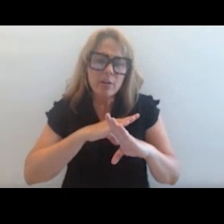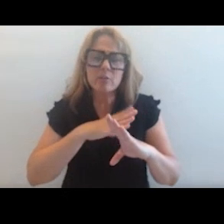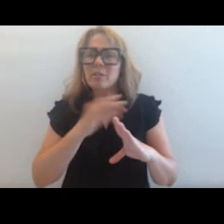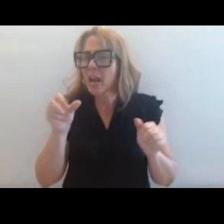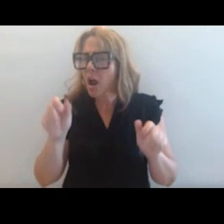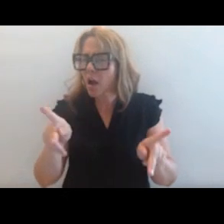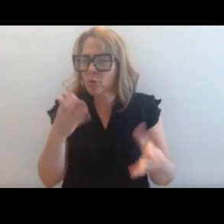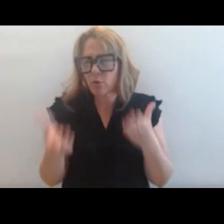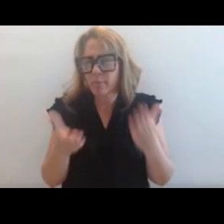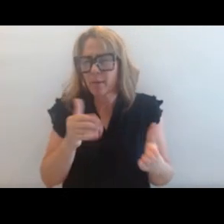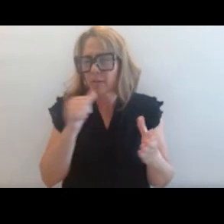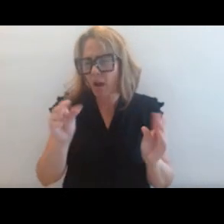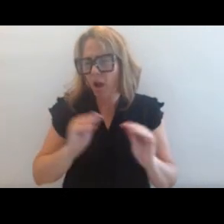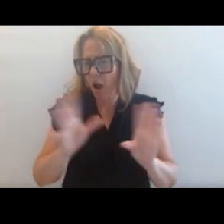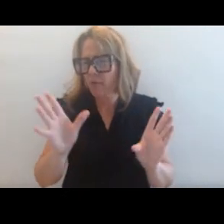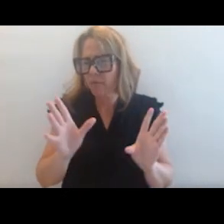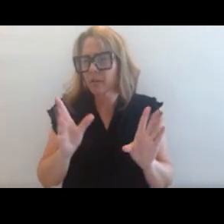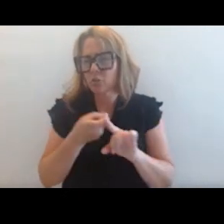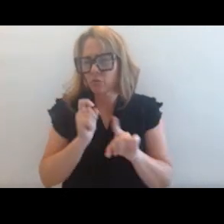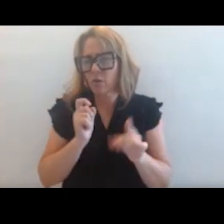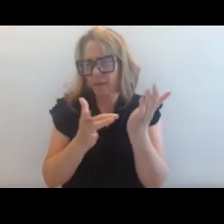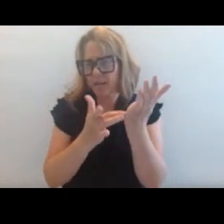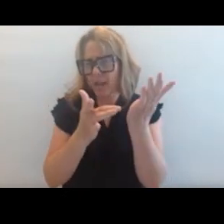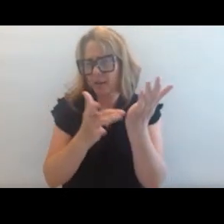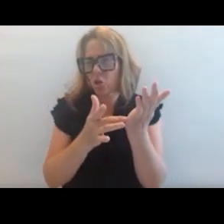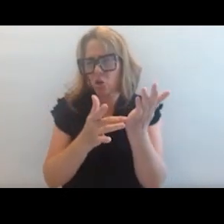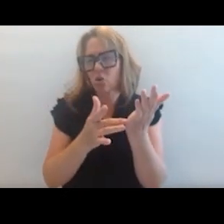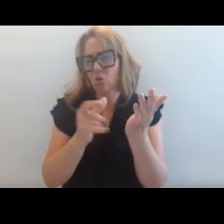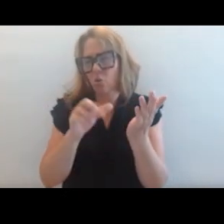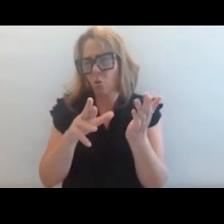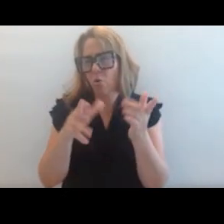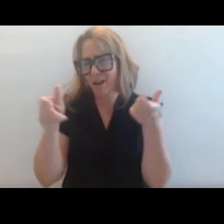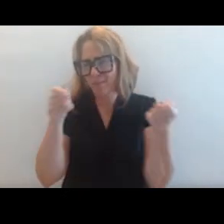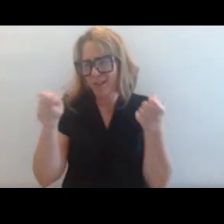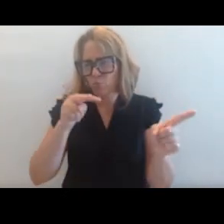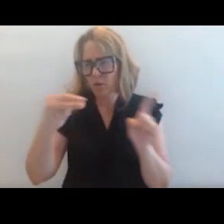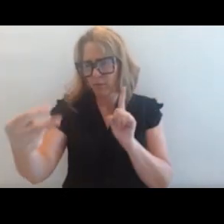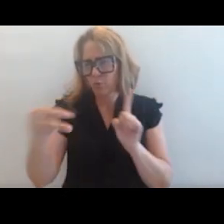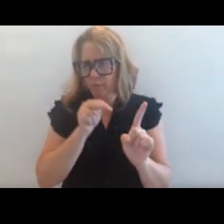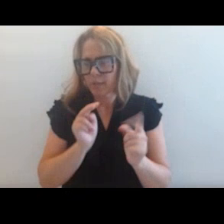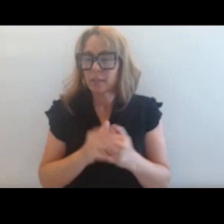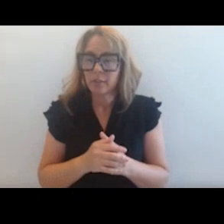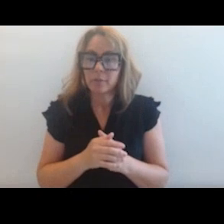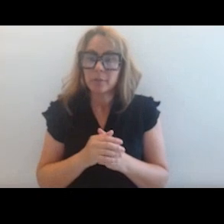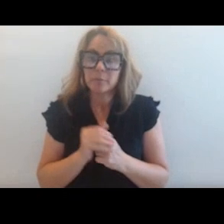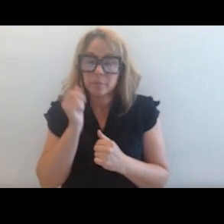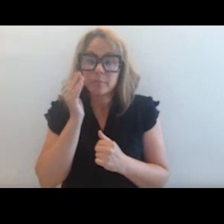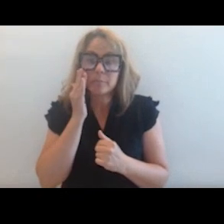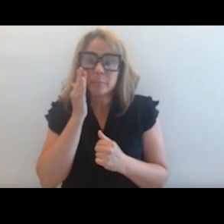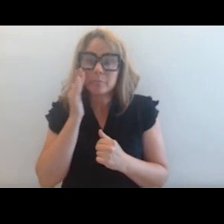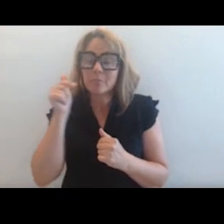might not be obvious from a purely technical or administrative perspective. This leads to